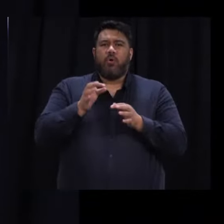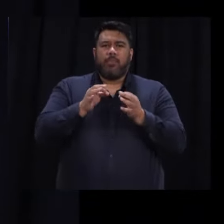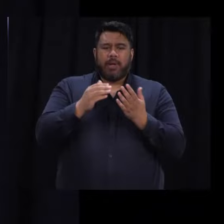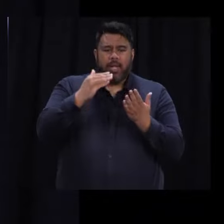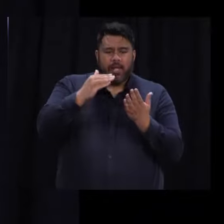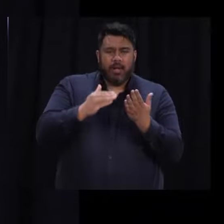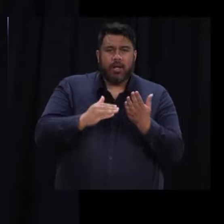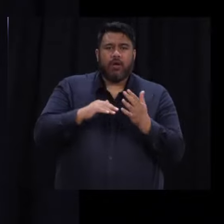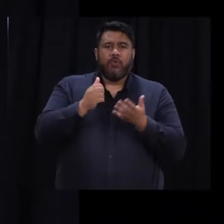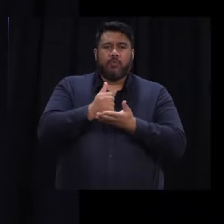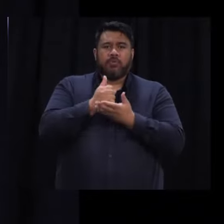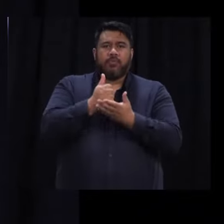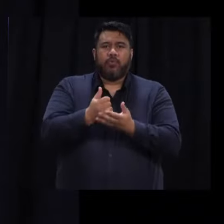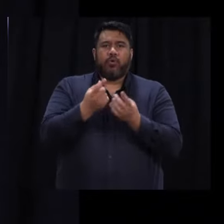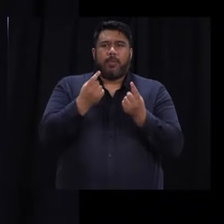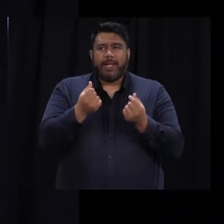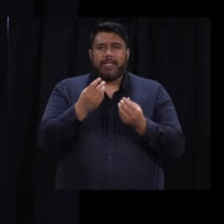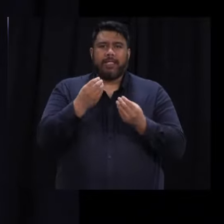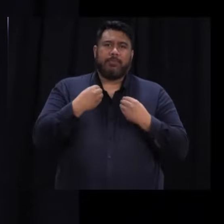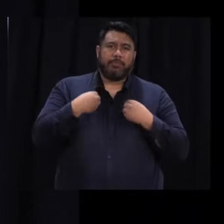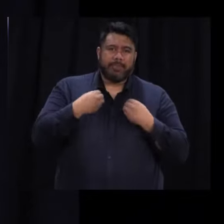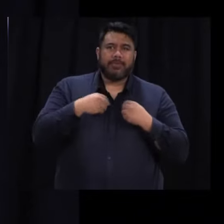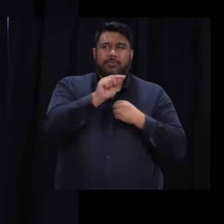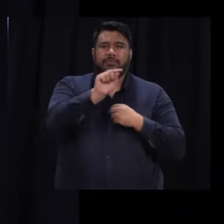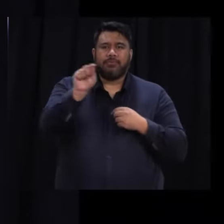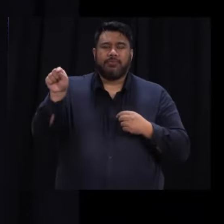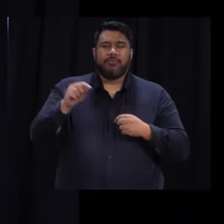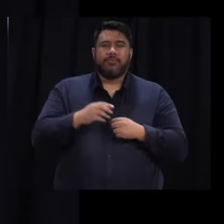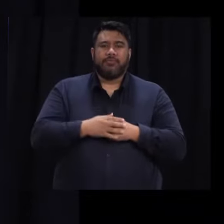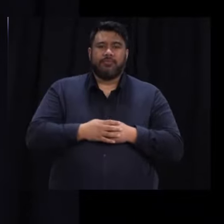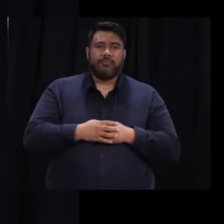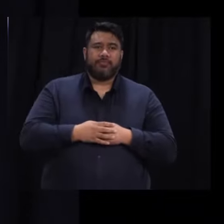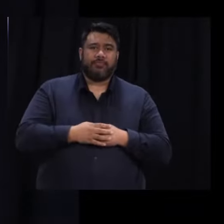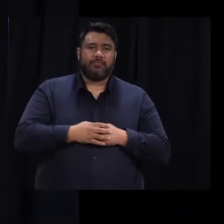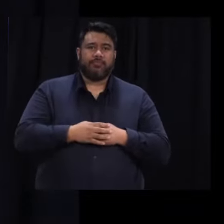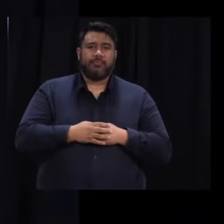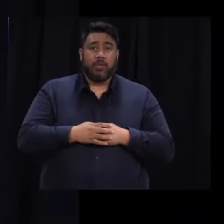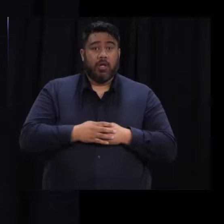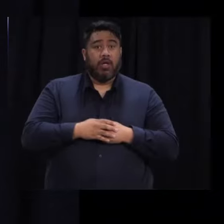update on the economic support measures that we have in place